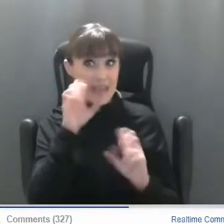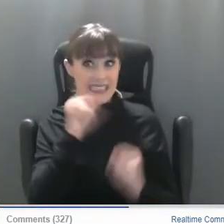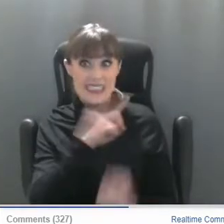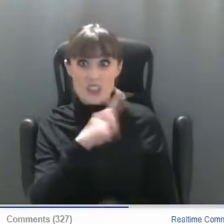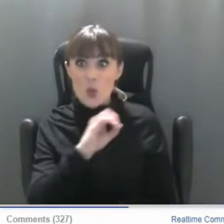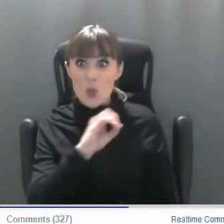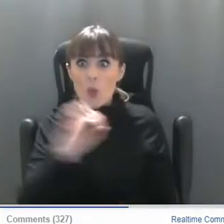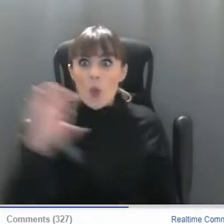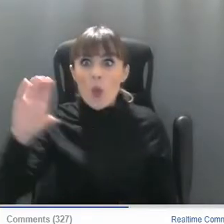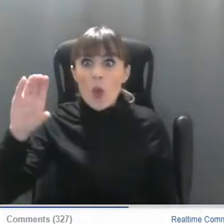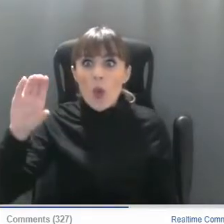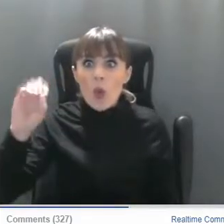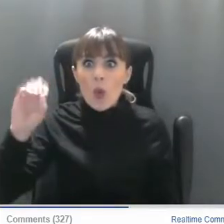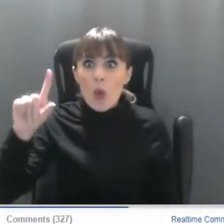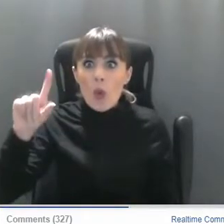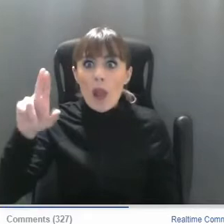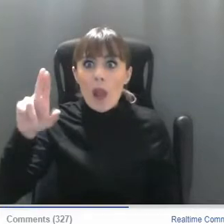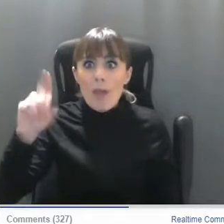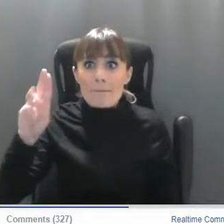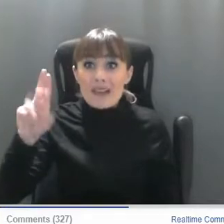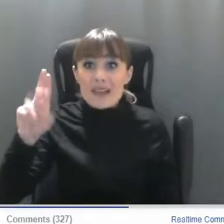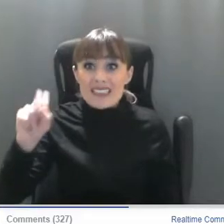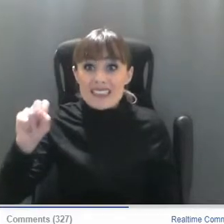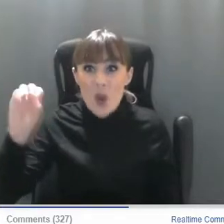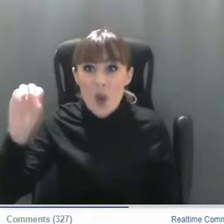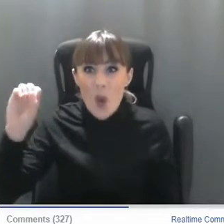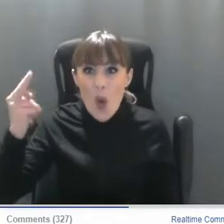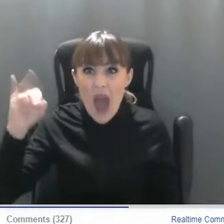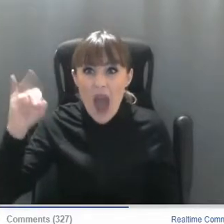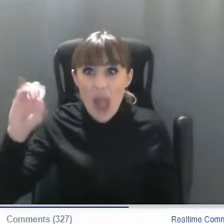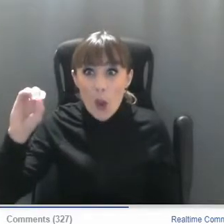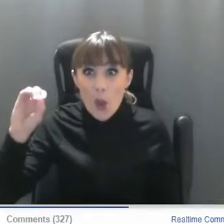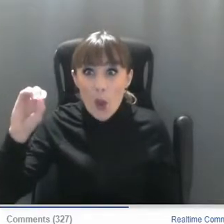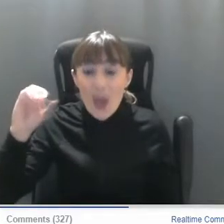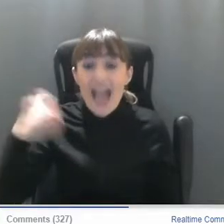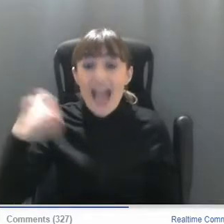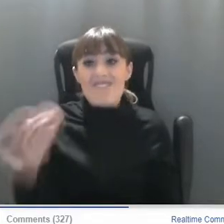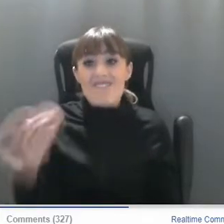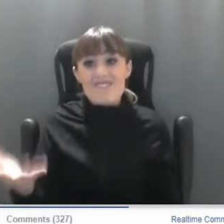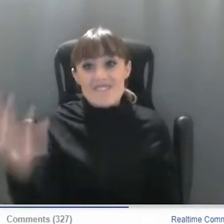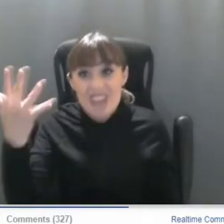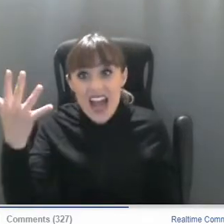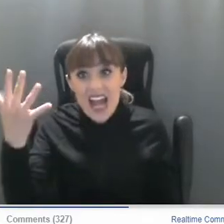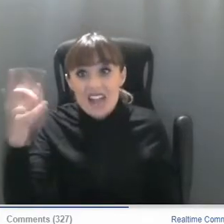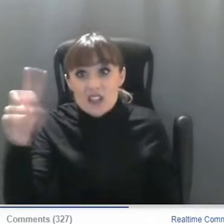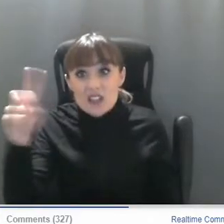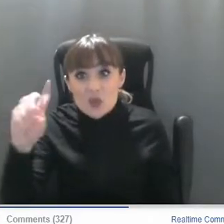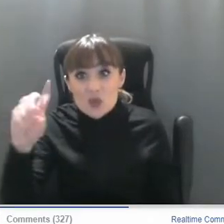Ohio. Isn't that amazing? Those of you watching not from Utah, we are the only zoo here, really.